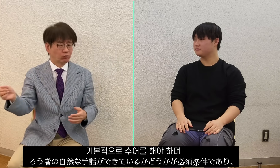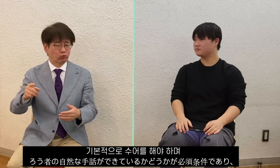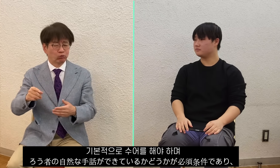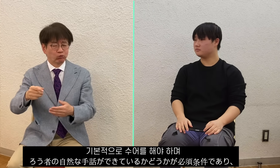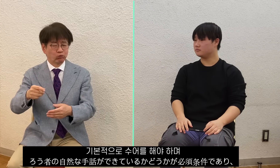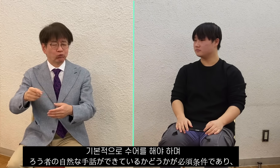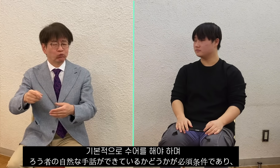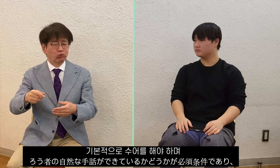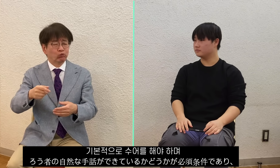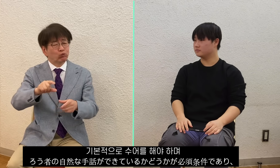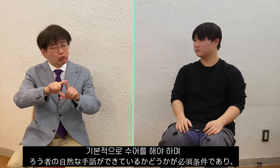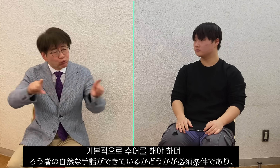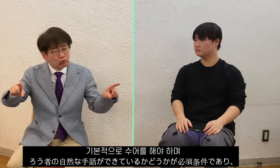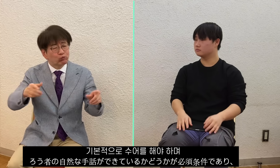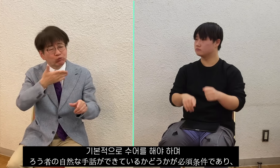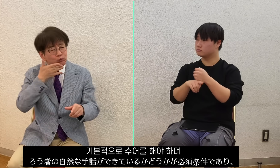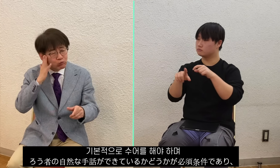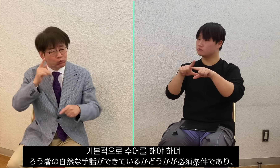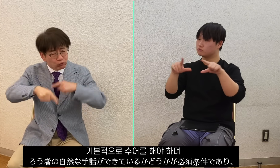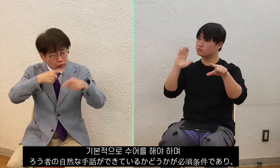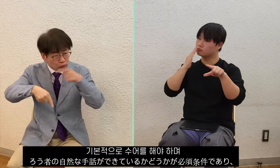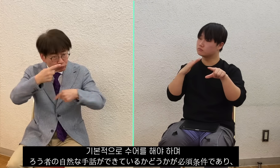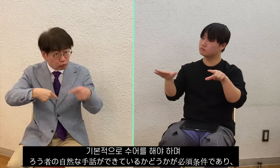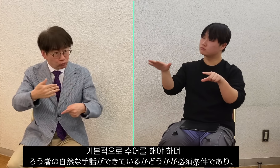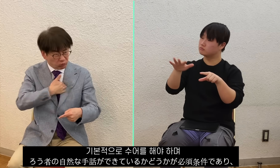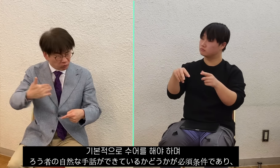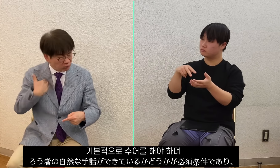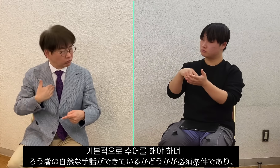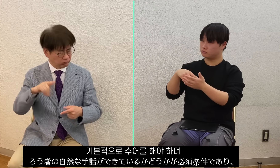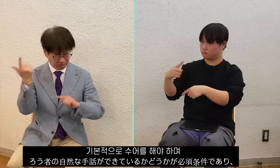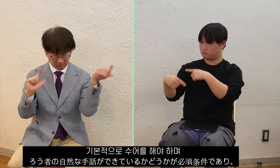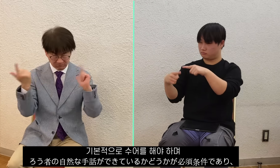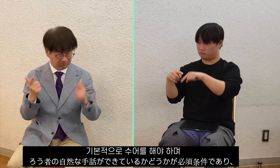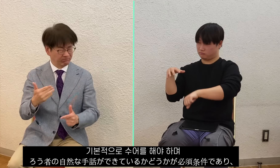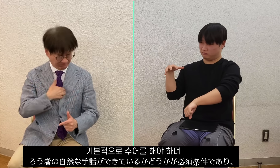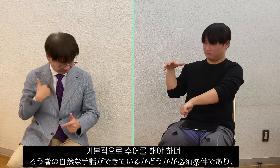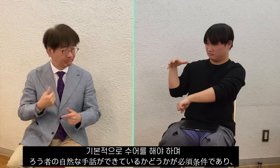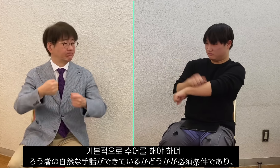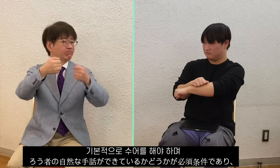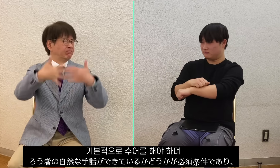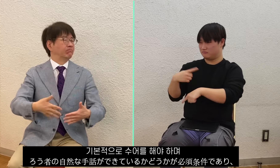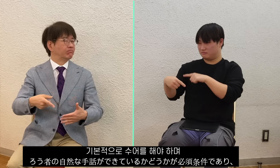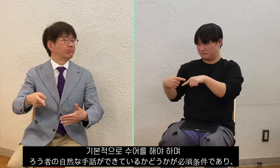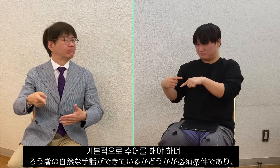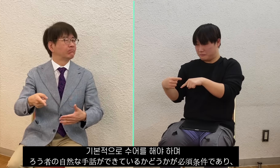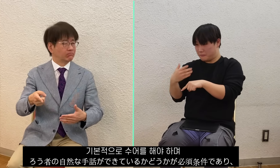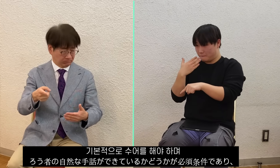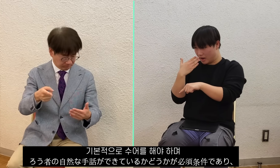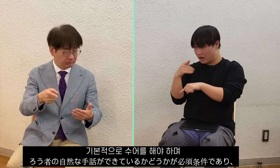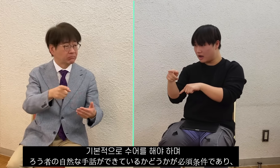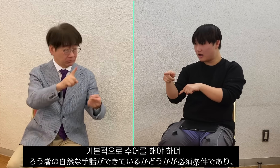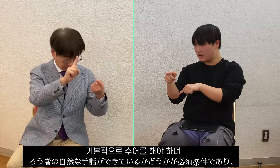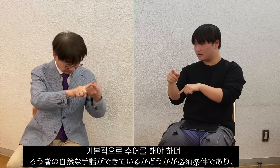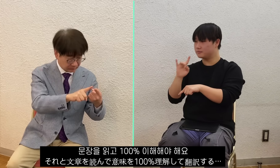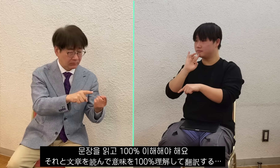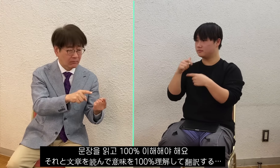Basically, you have to speak sign language,